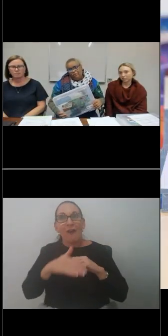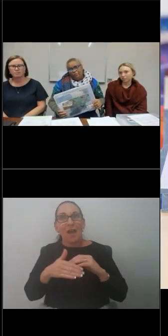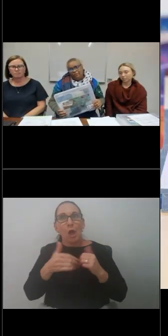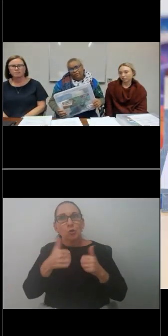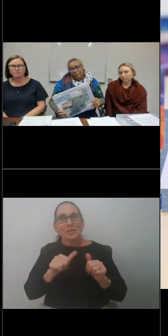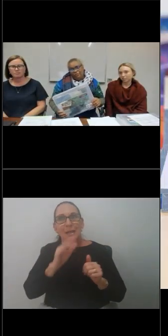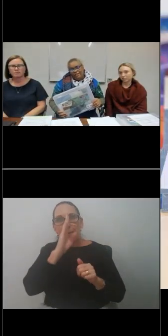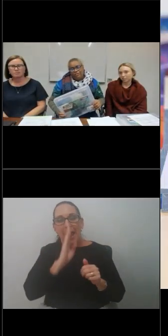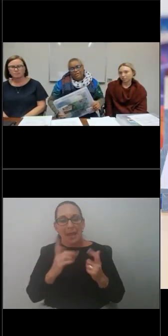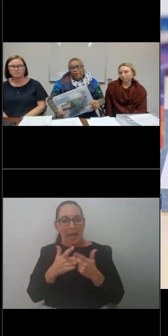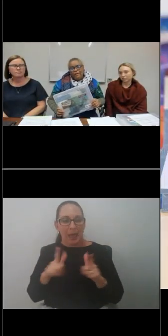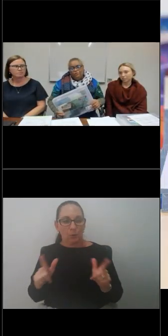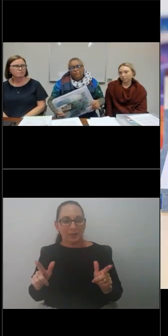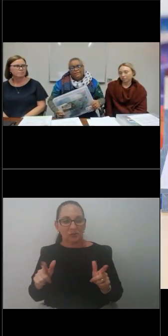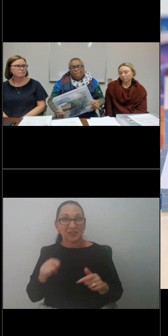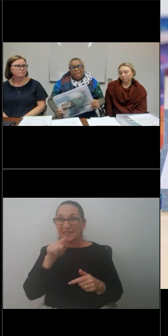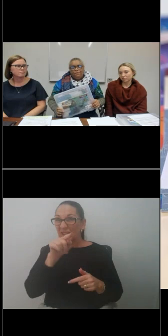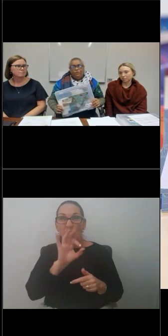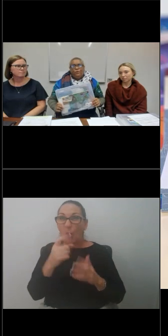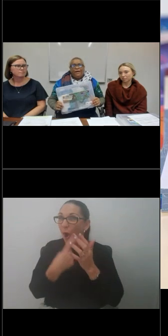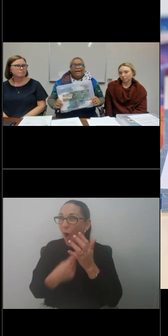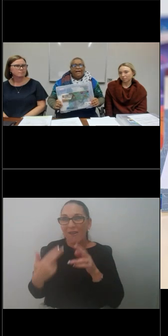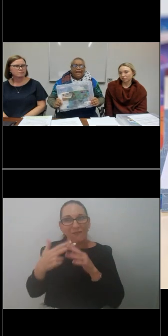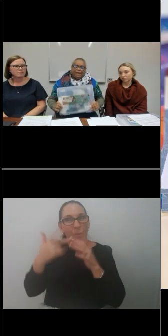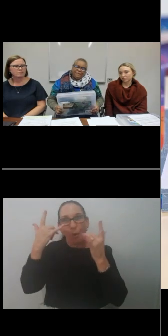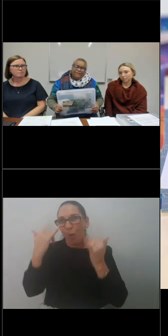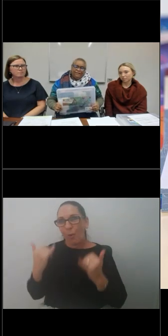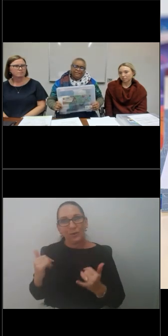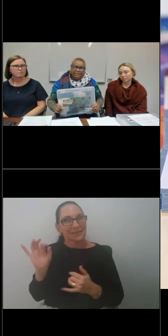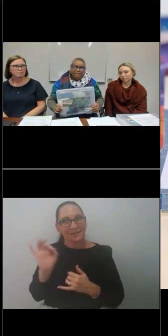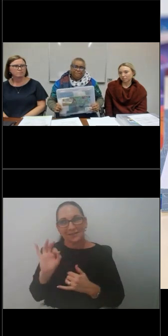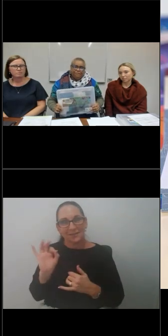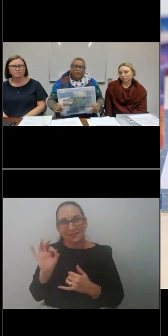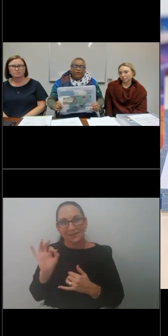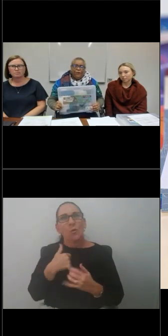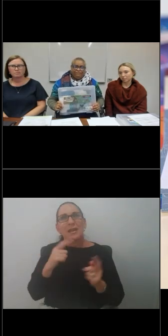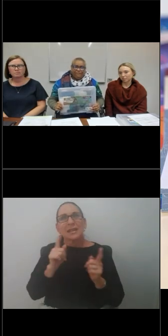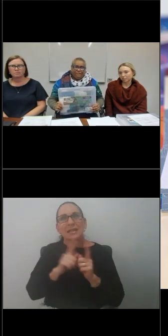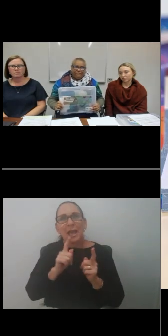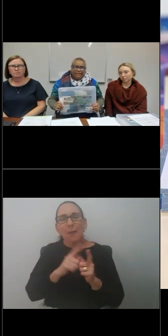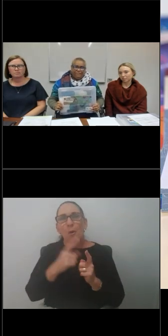with the consultation we looked at people who were helping assisting people who have to navigate the